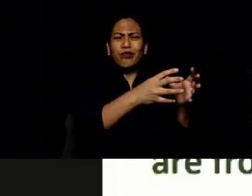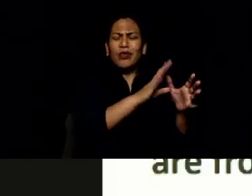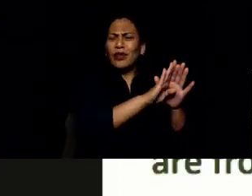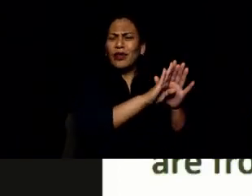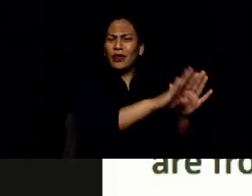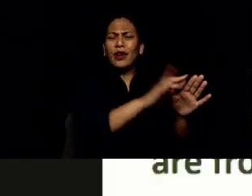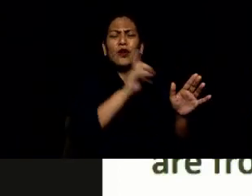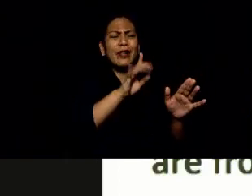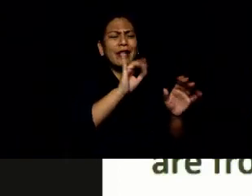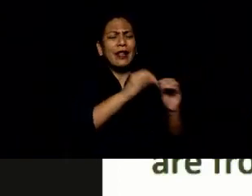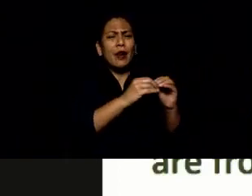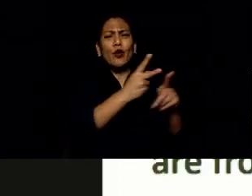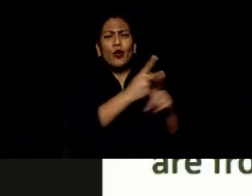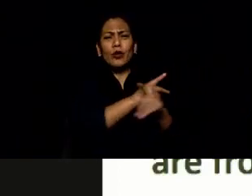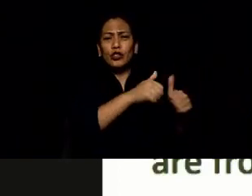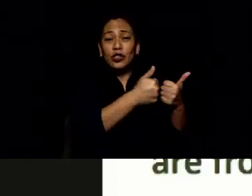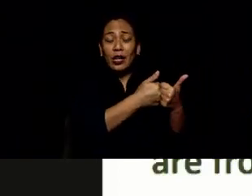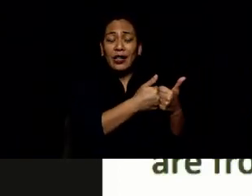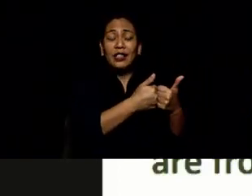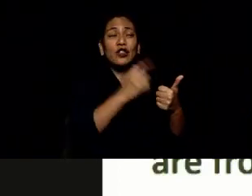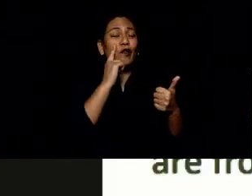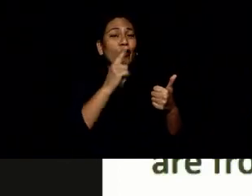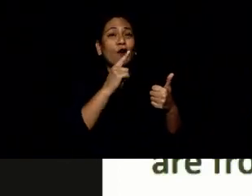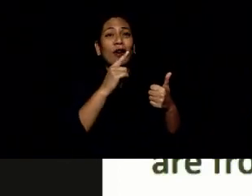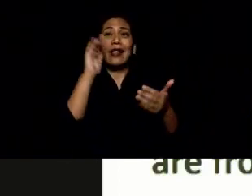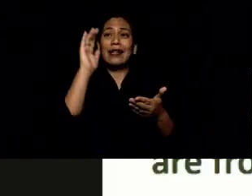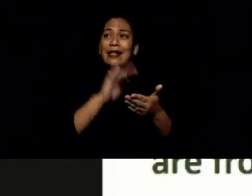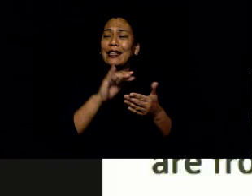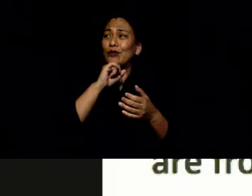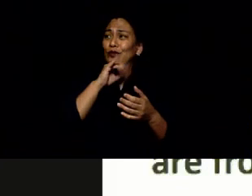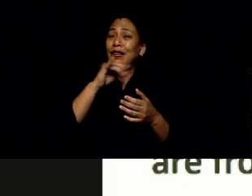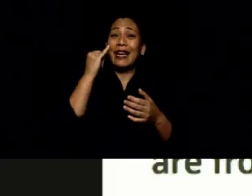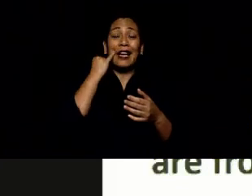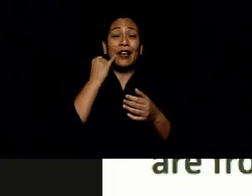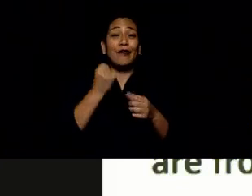challenge for bringing down emissions. If you're richer and richer every year,